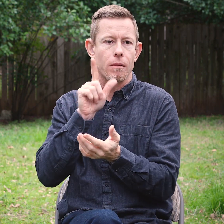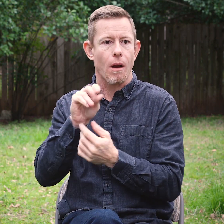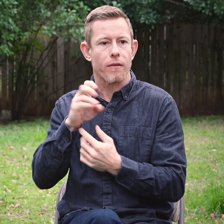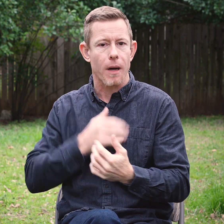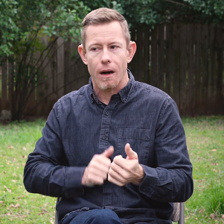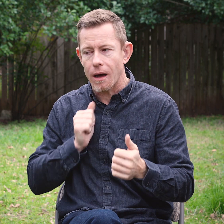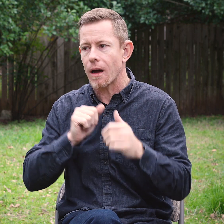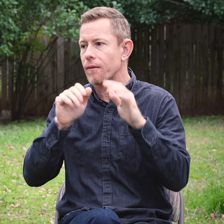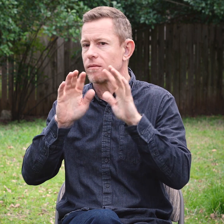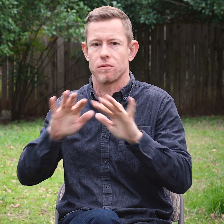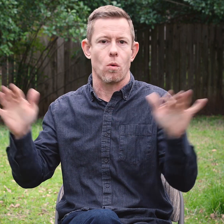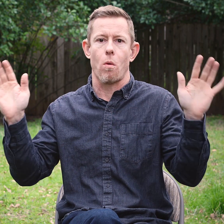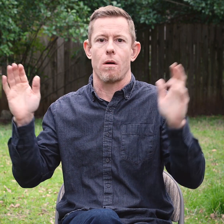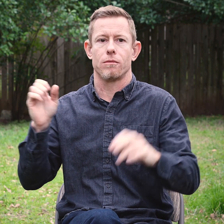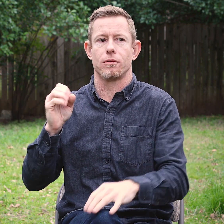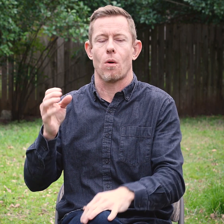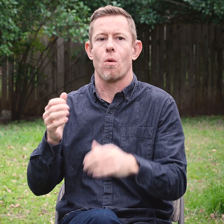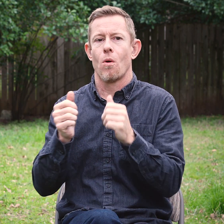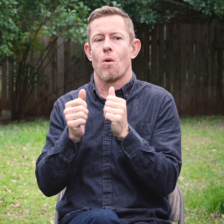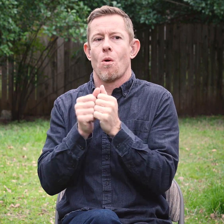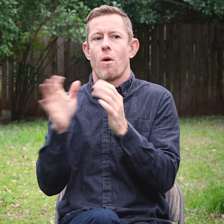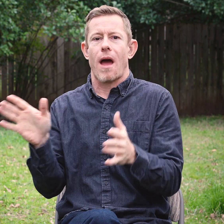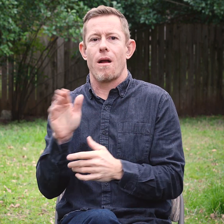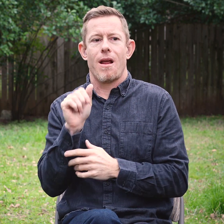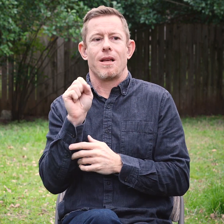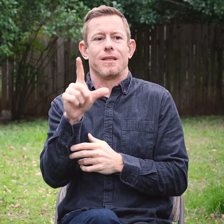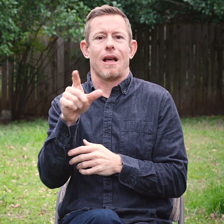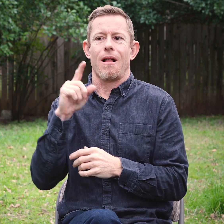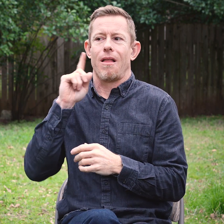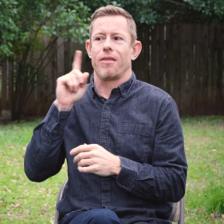I met the love of my life and so on. So without ASL,